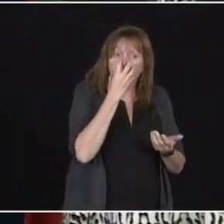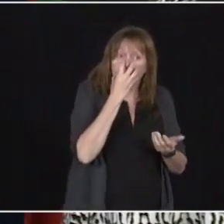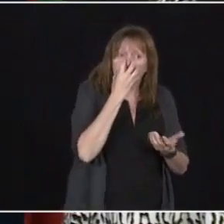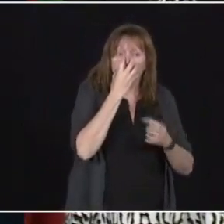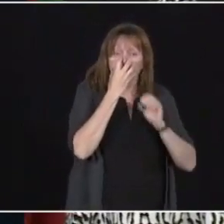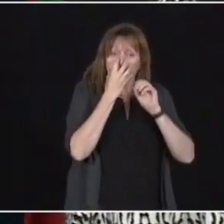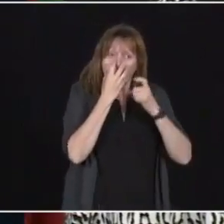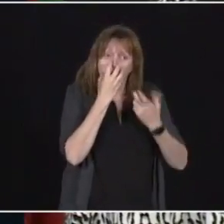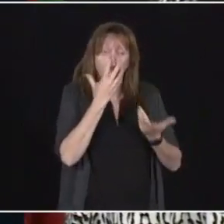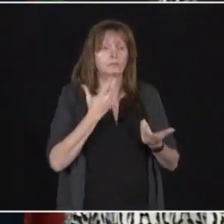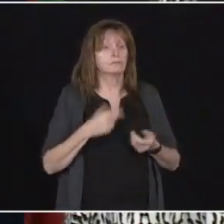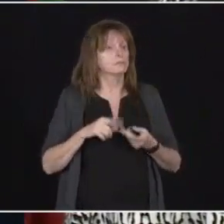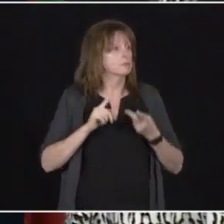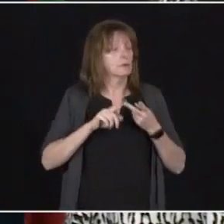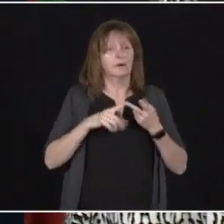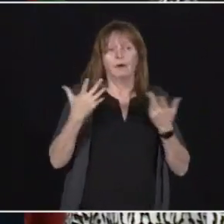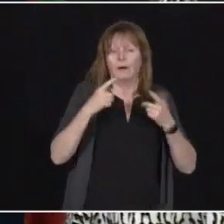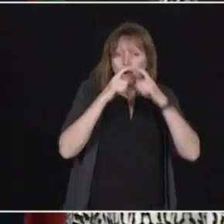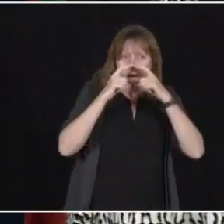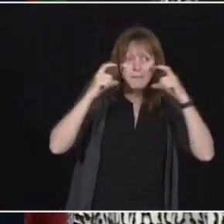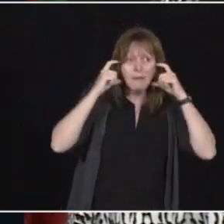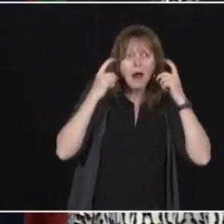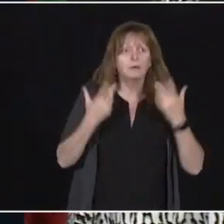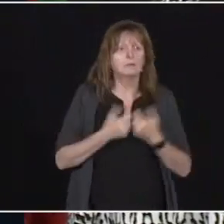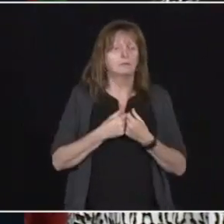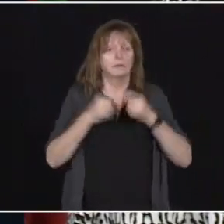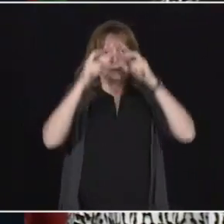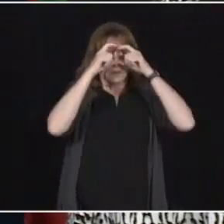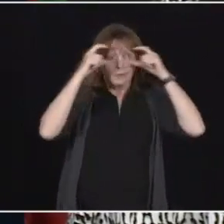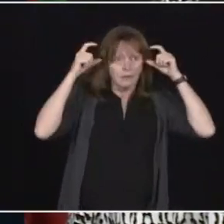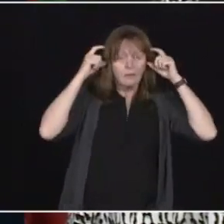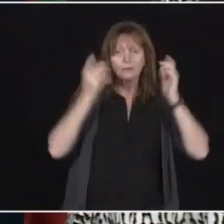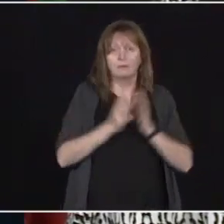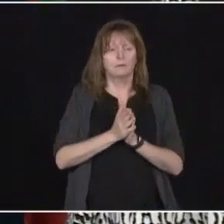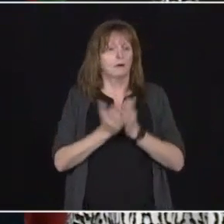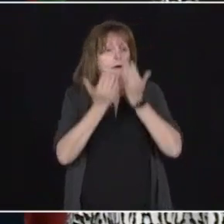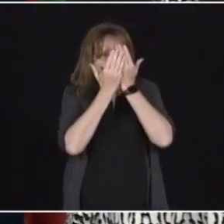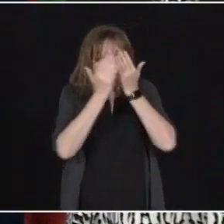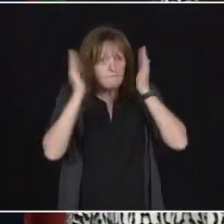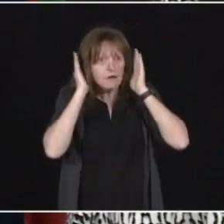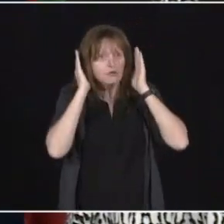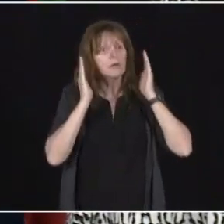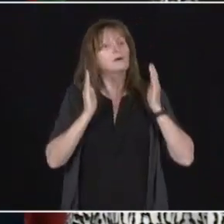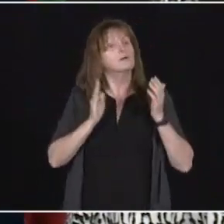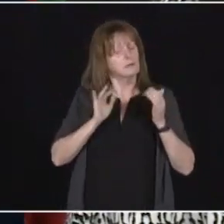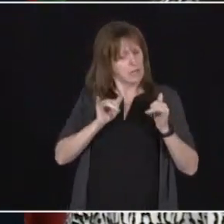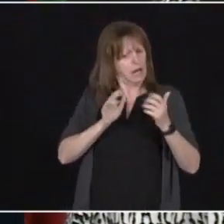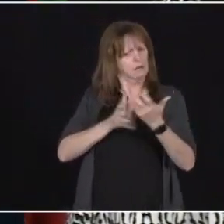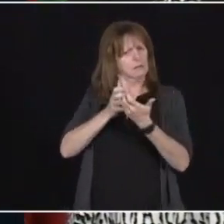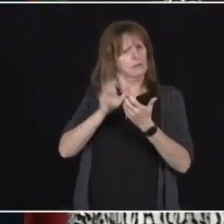, and I and face shields that meet the provinces need for PPE. With the support from Ontario, the company